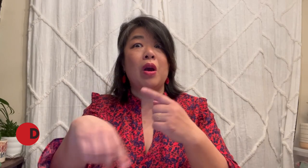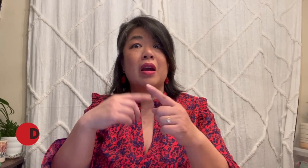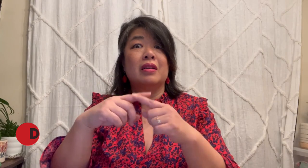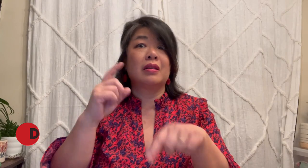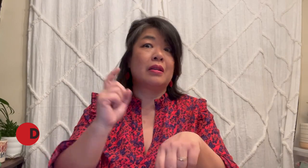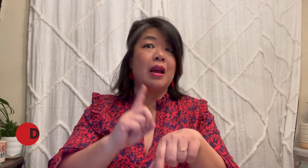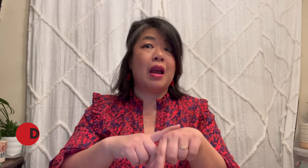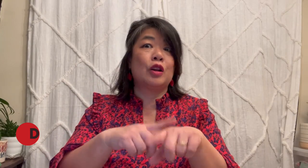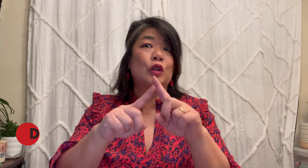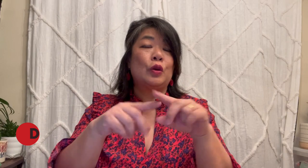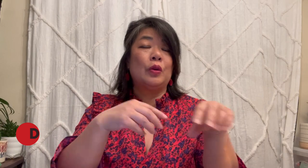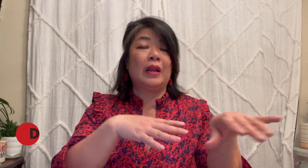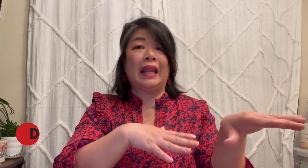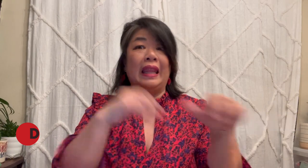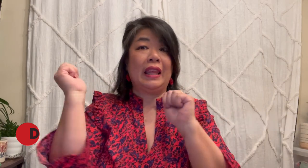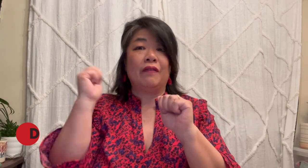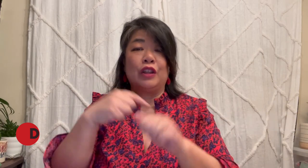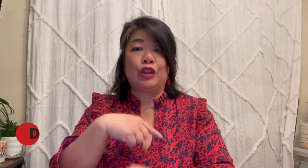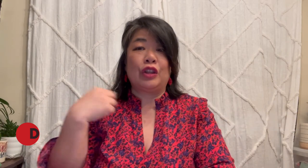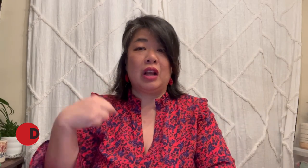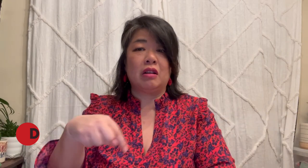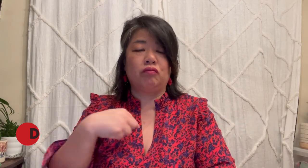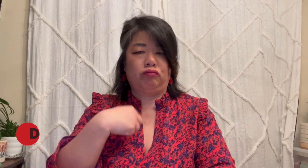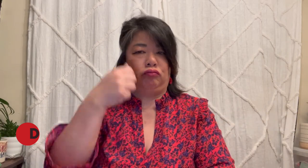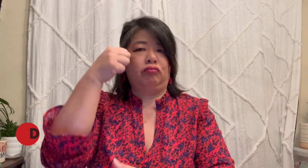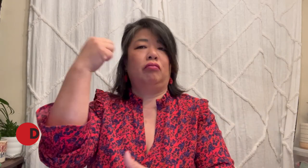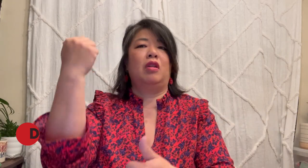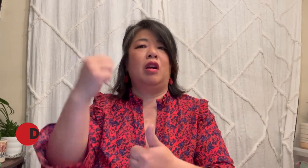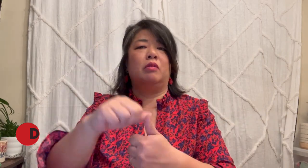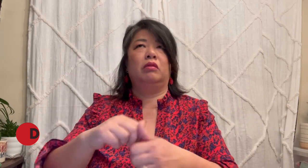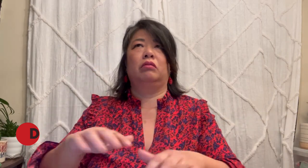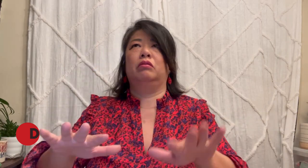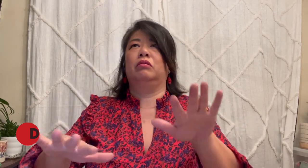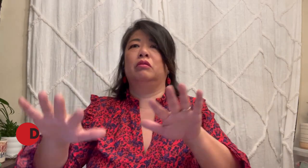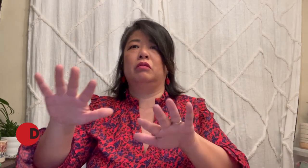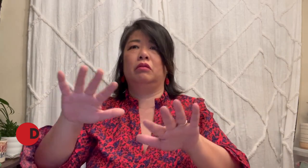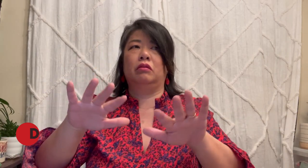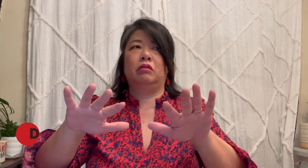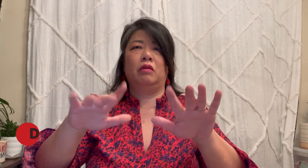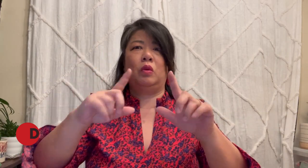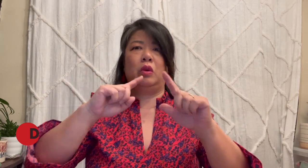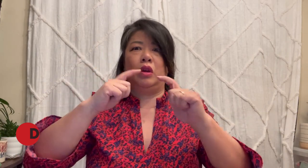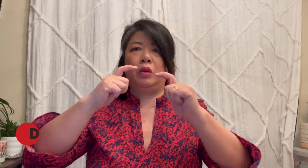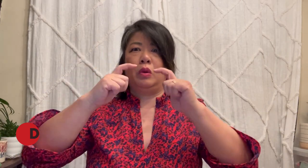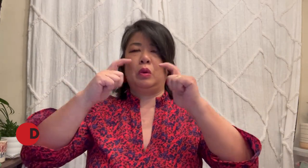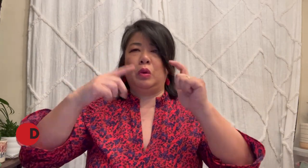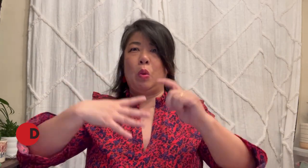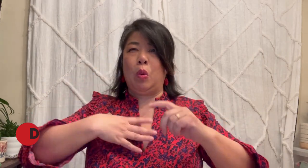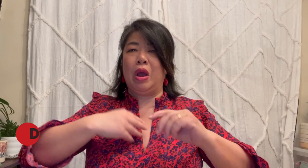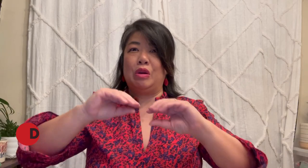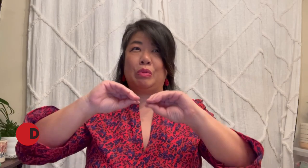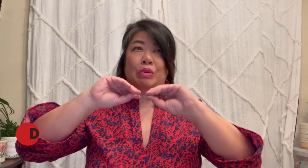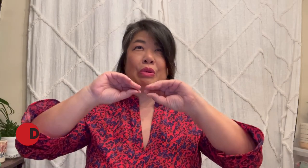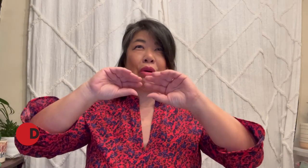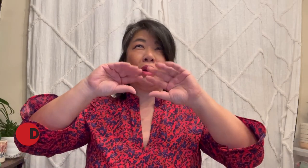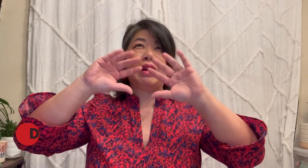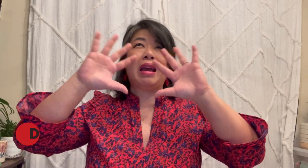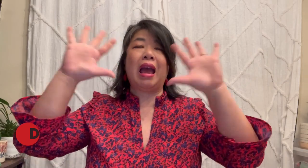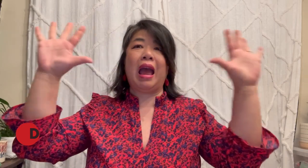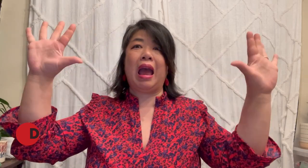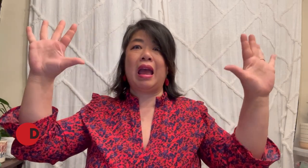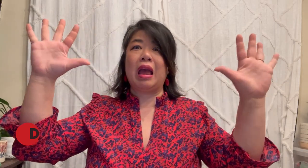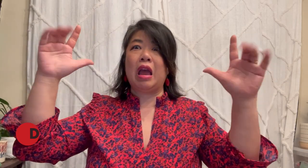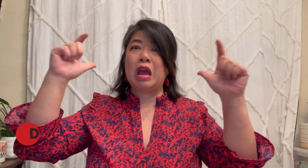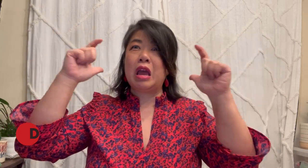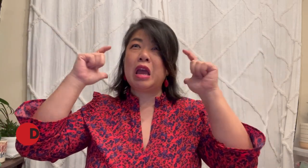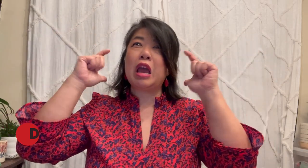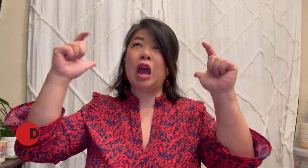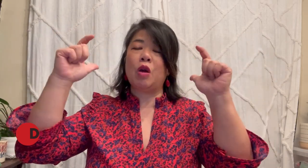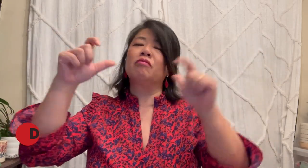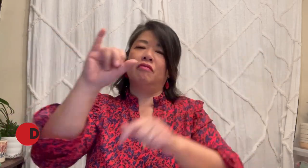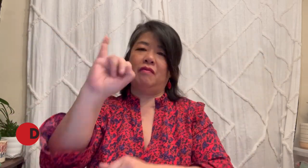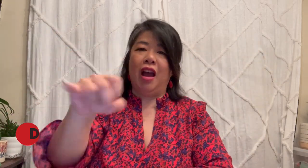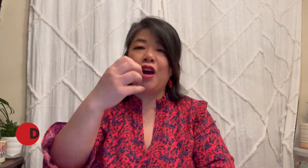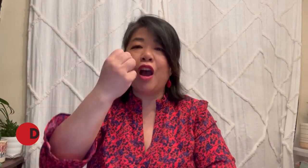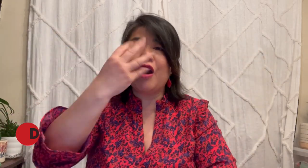When it was time to move from China, I was so confused because there